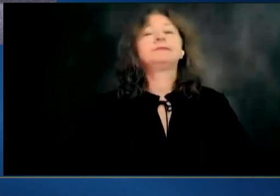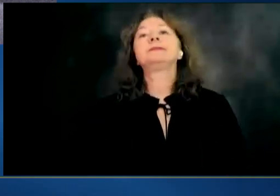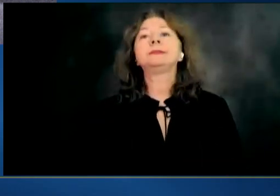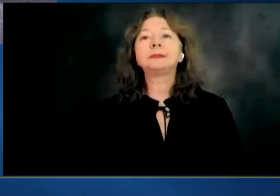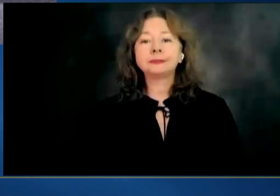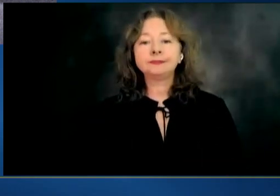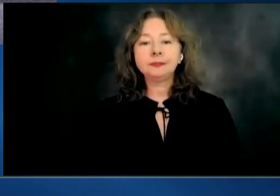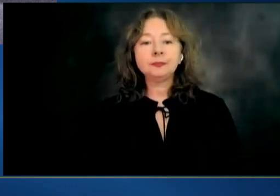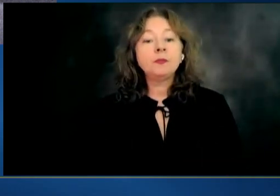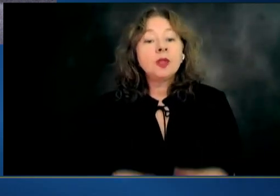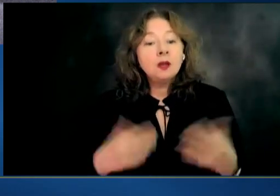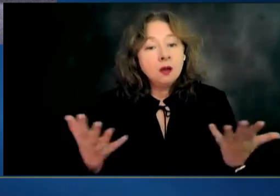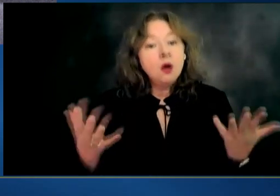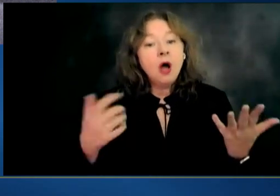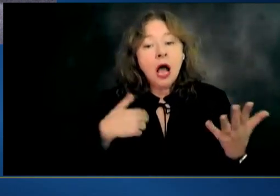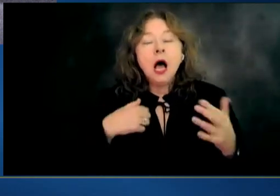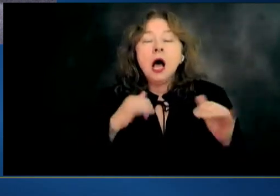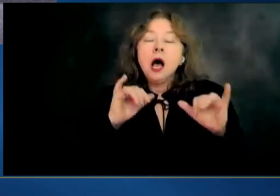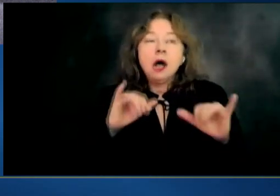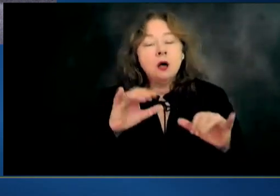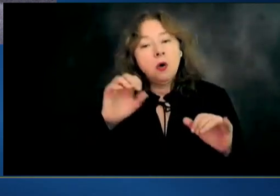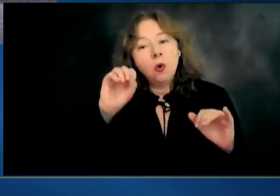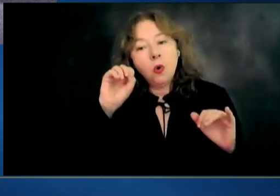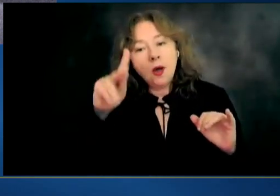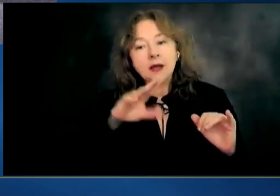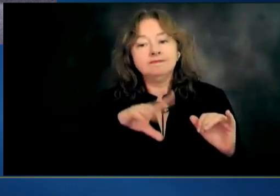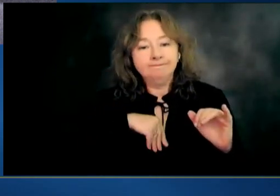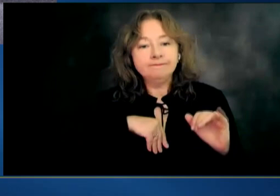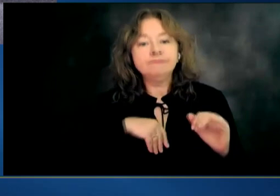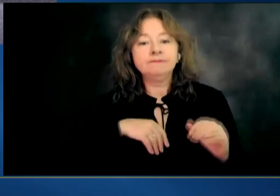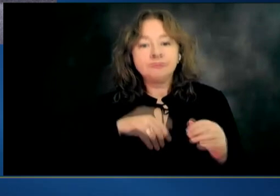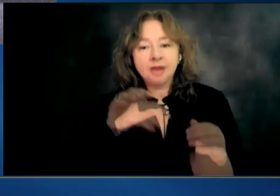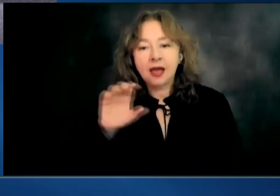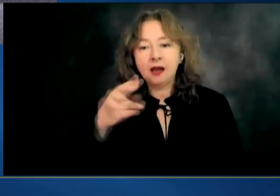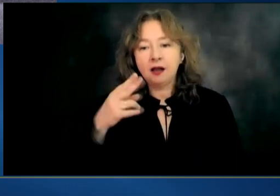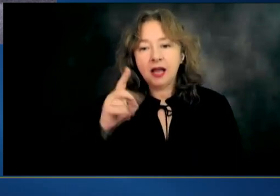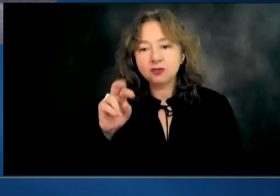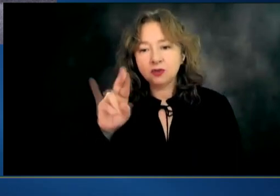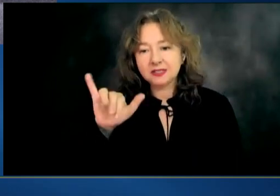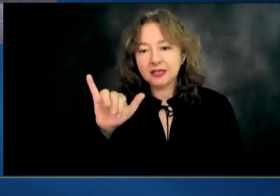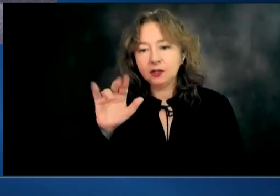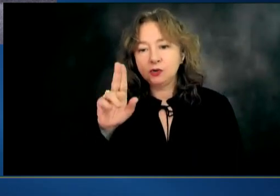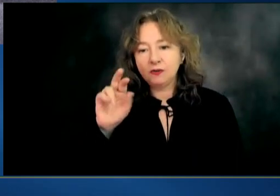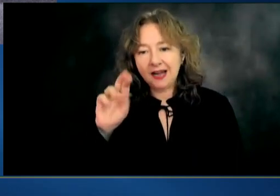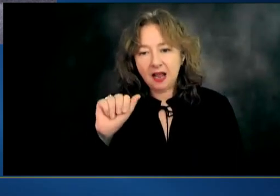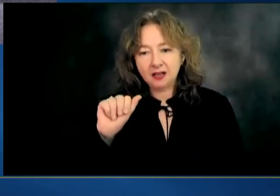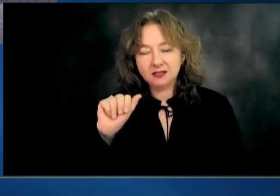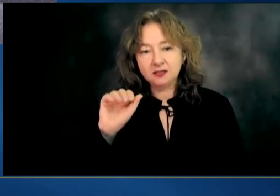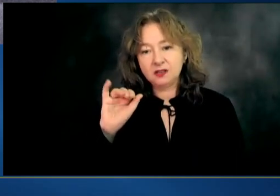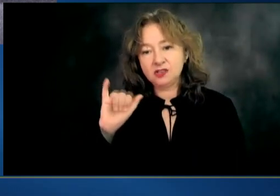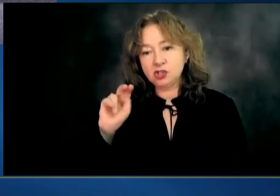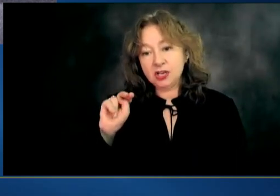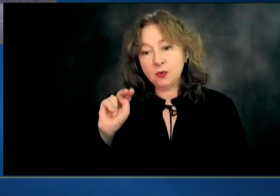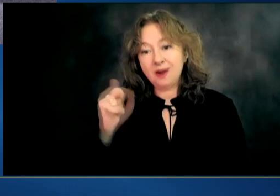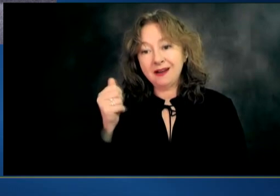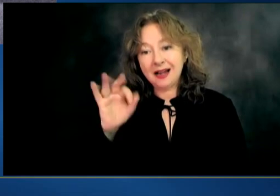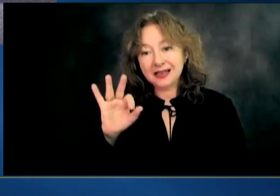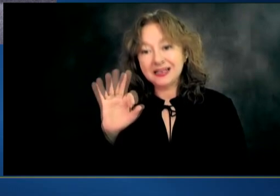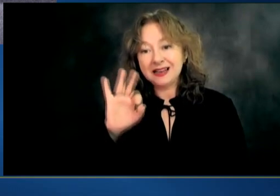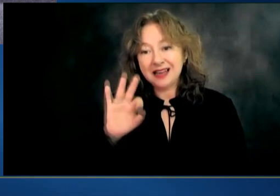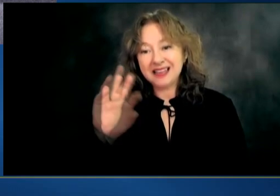I did start taking hydroxyurea, and that was in January of 1996. Hydroxyurea,